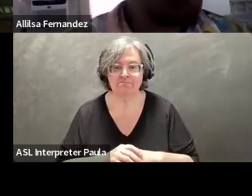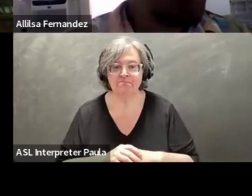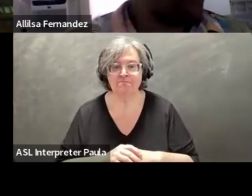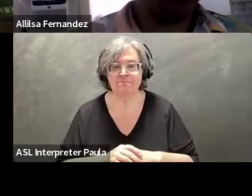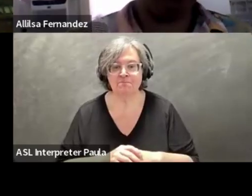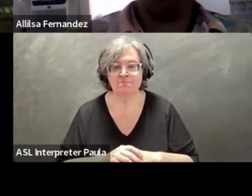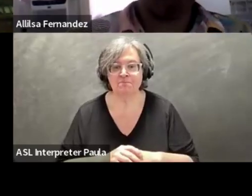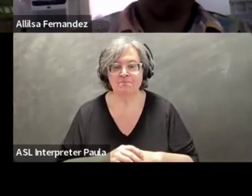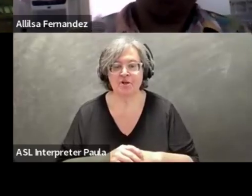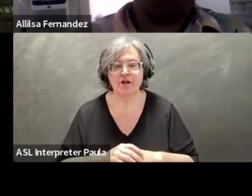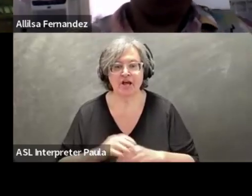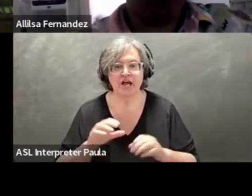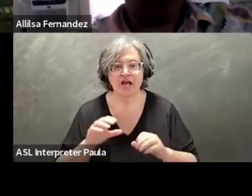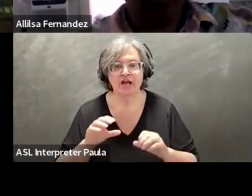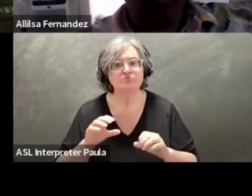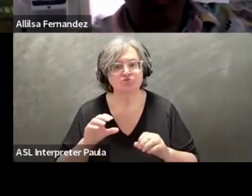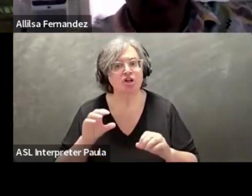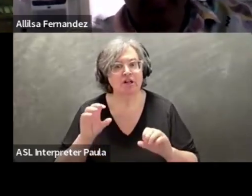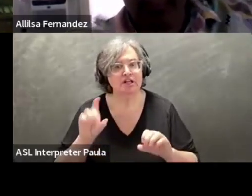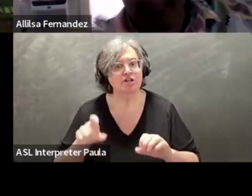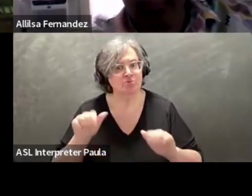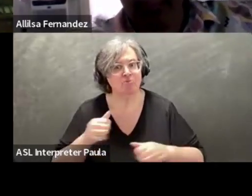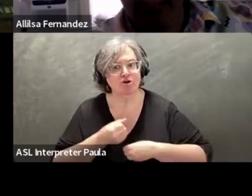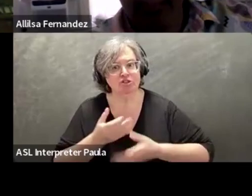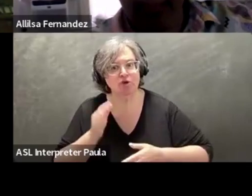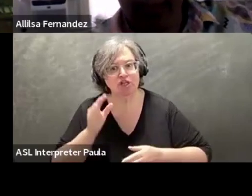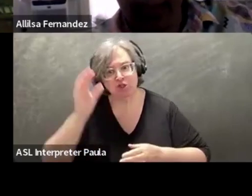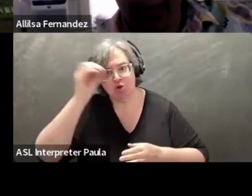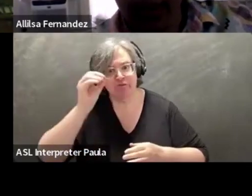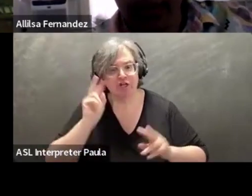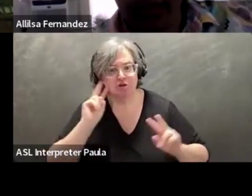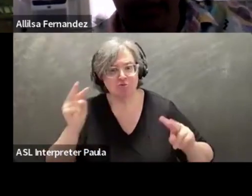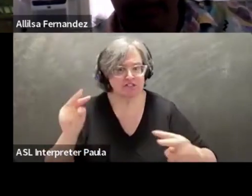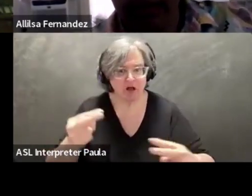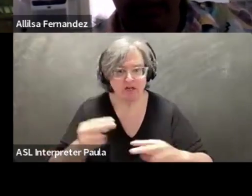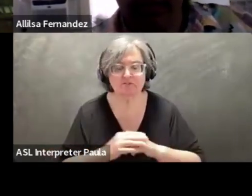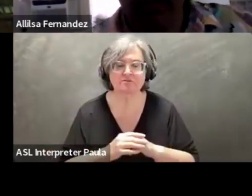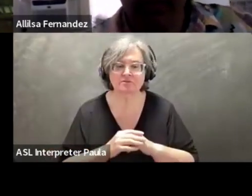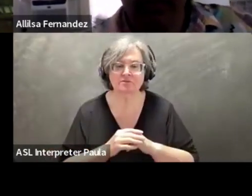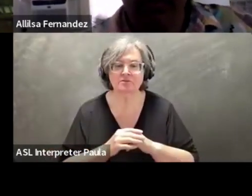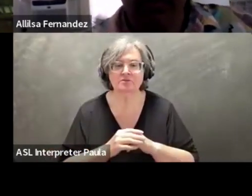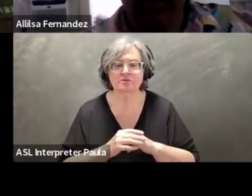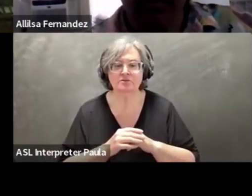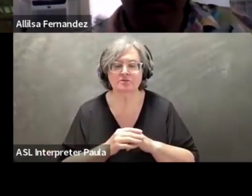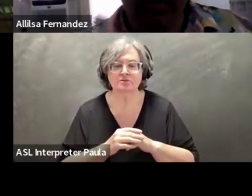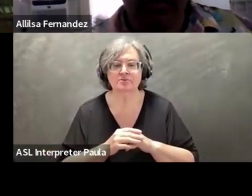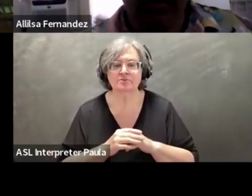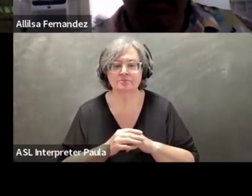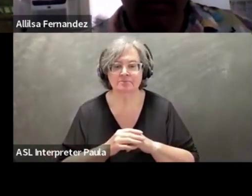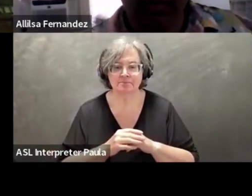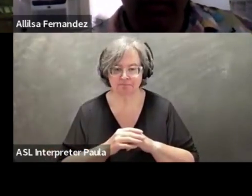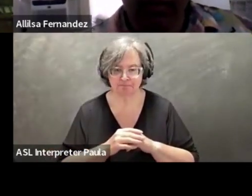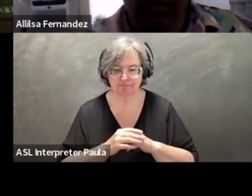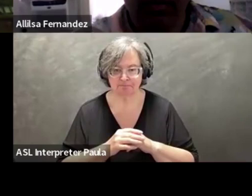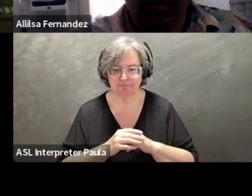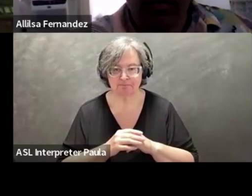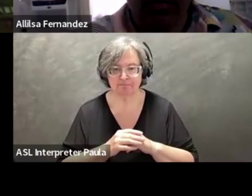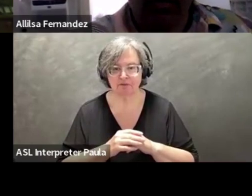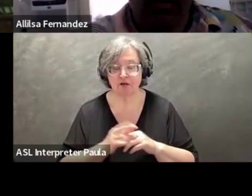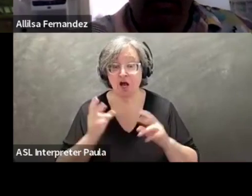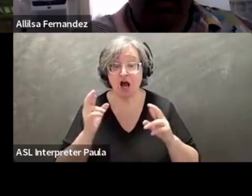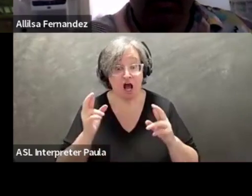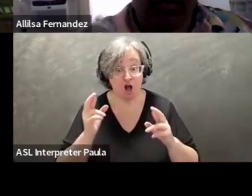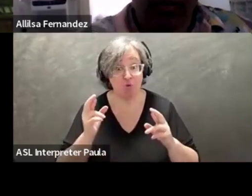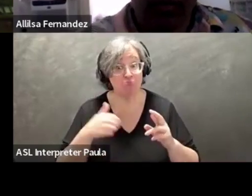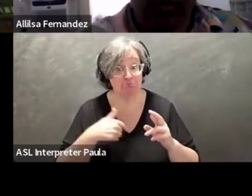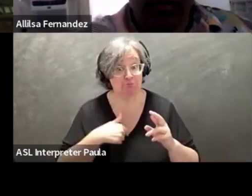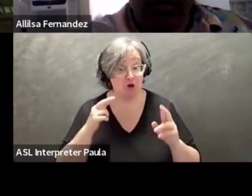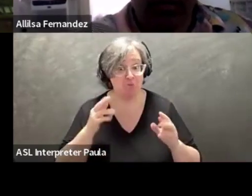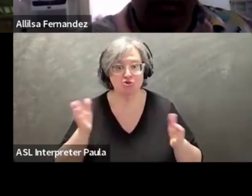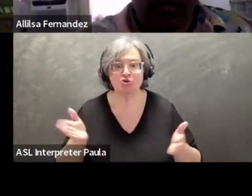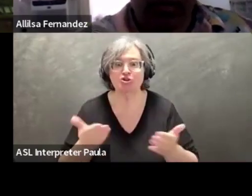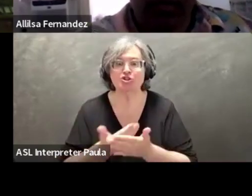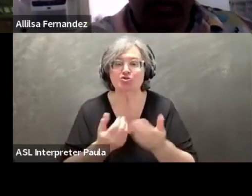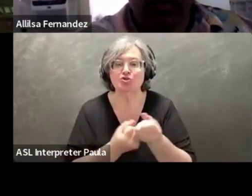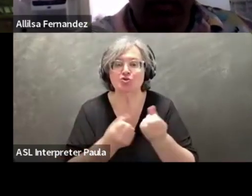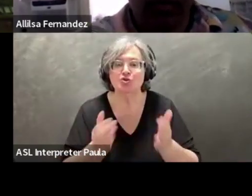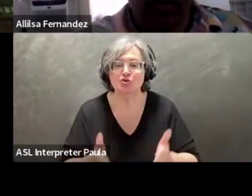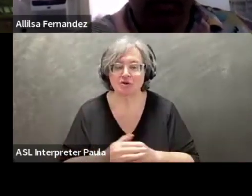their voices heard. I hope to encourage new advocates by going